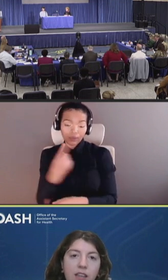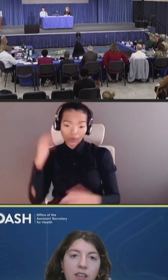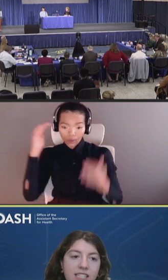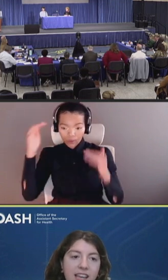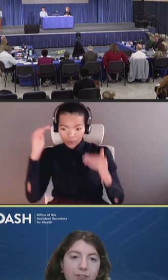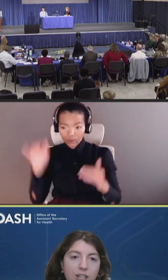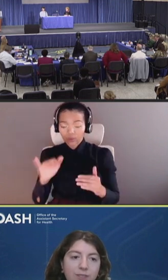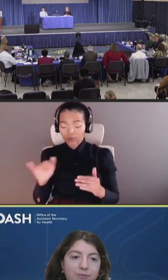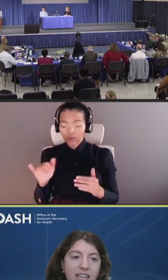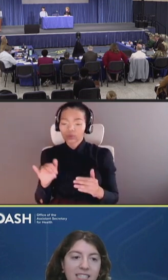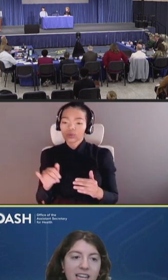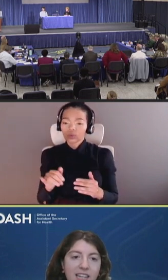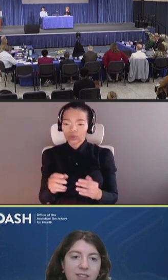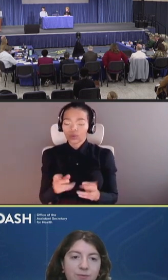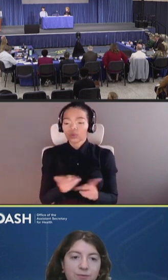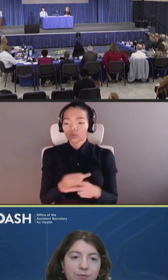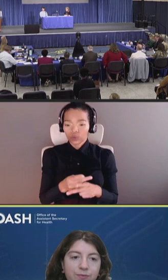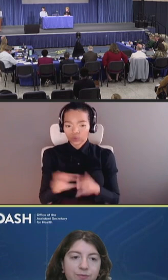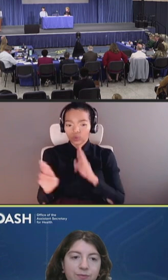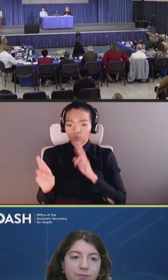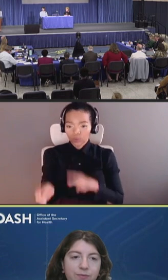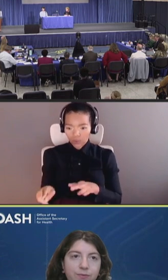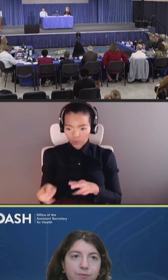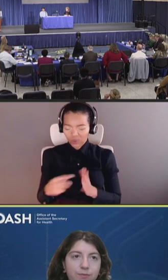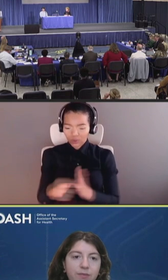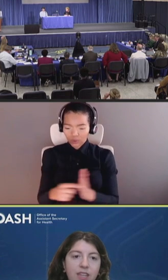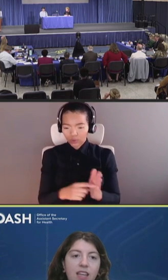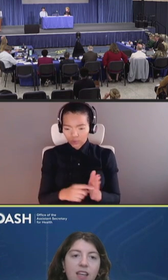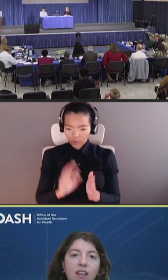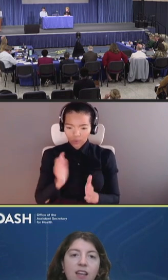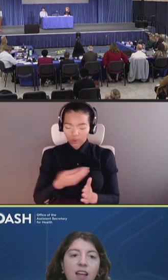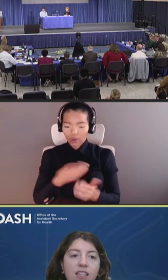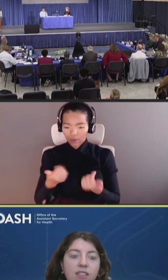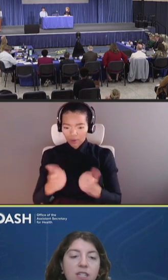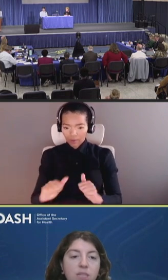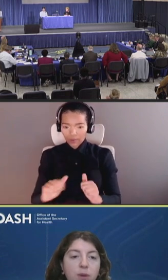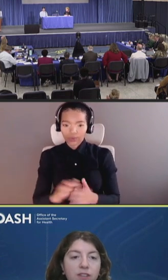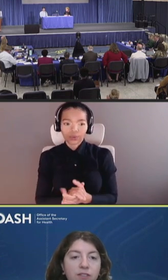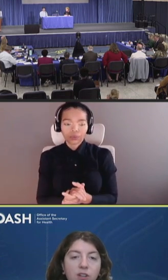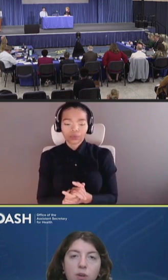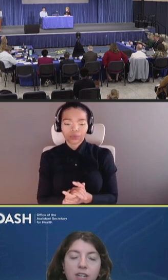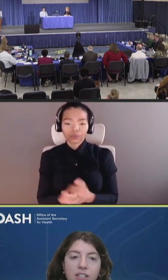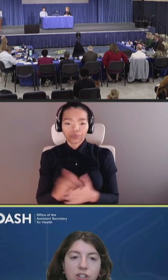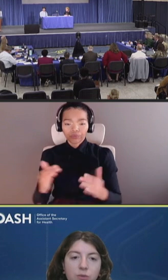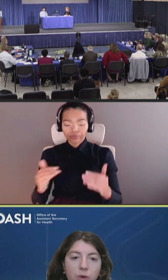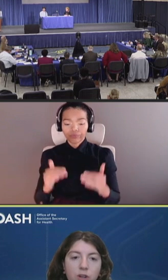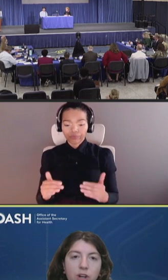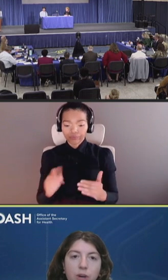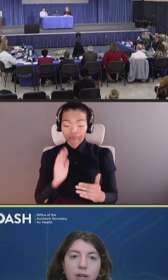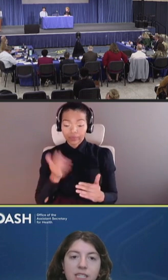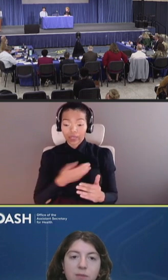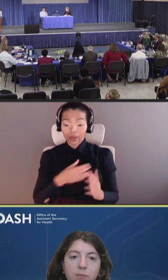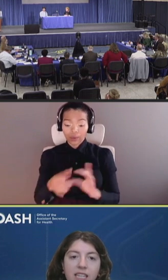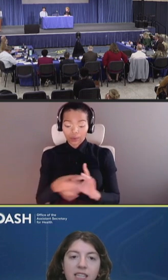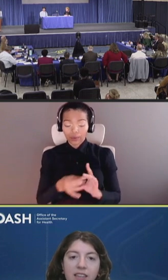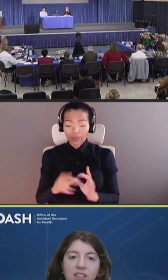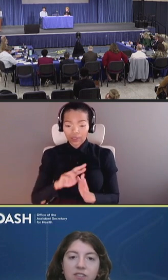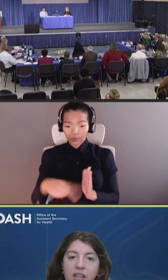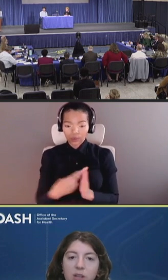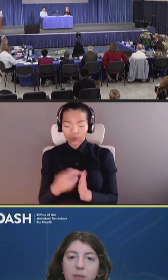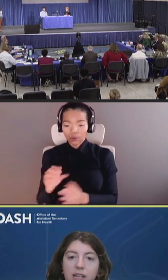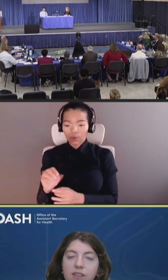in this effort. Next slide. So, as part of our coordination role, OIDP led the development of